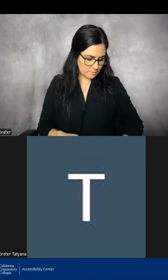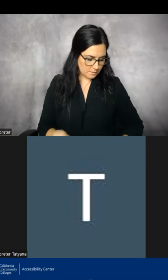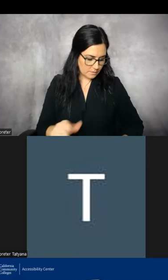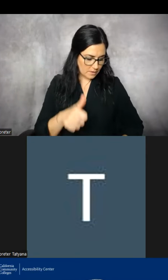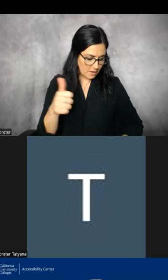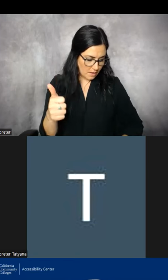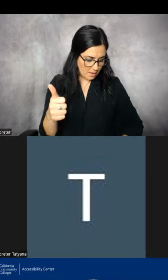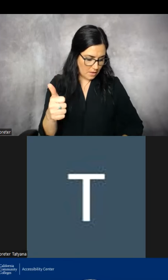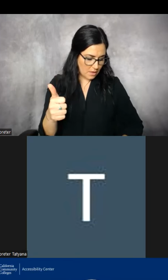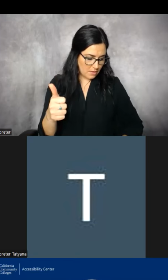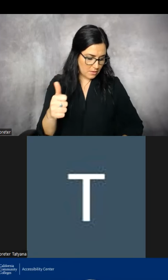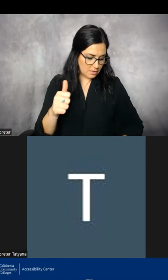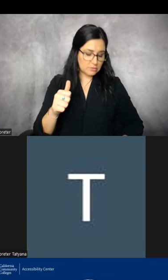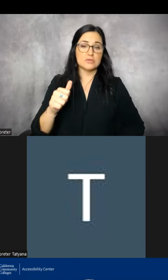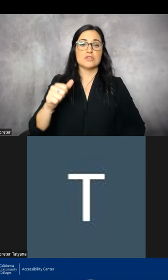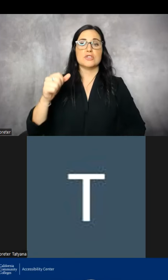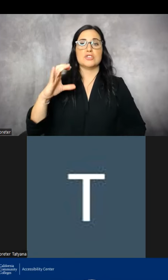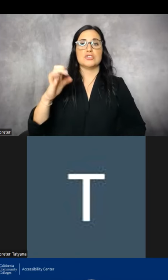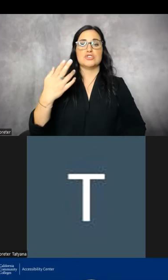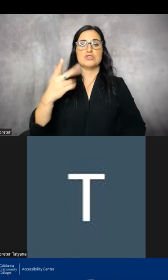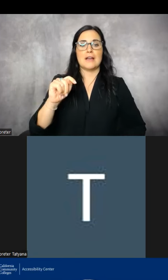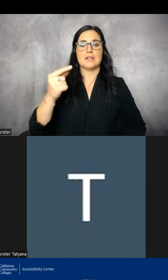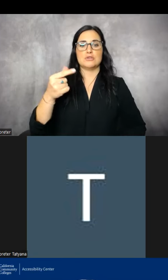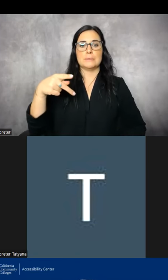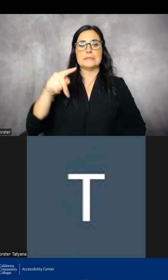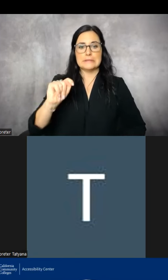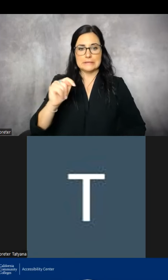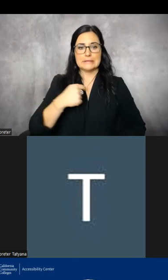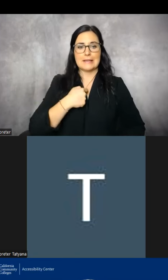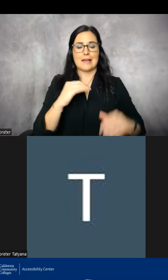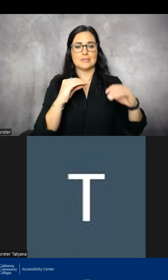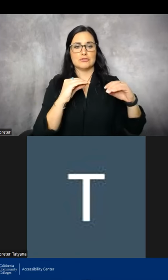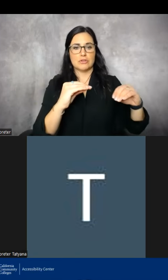chatGPT, that I instructed to help me in writing this limericks.